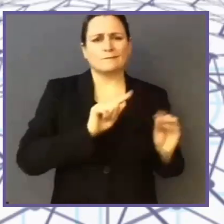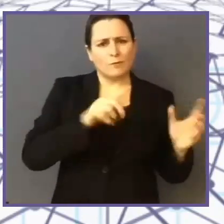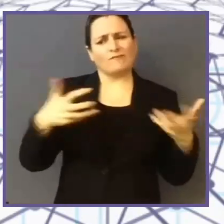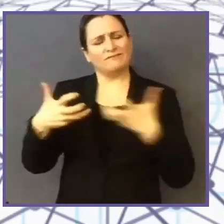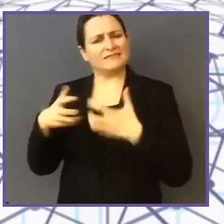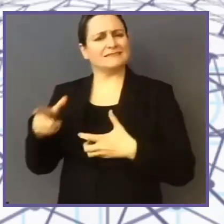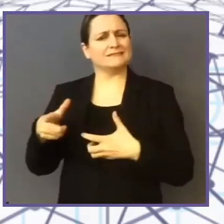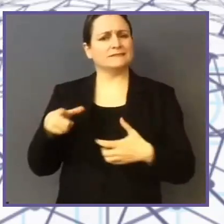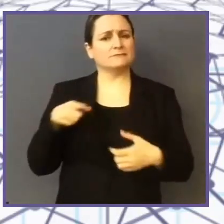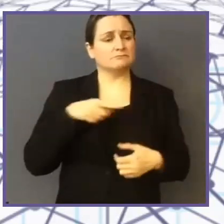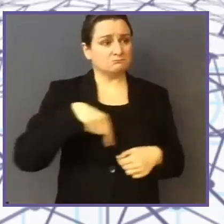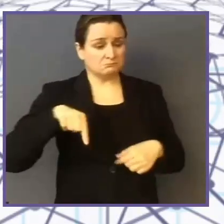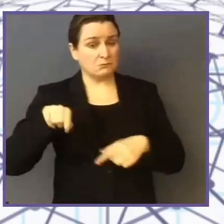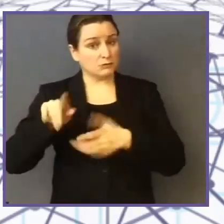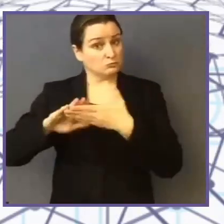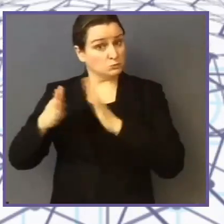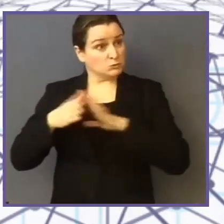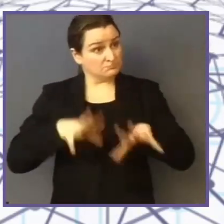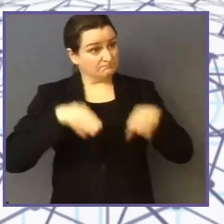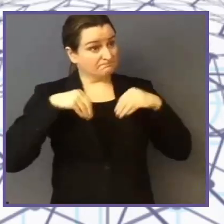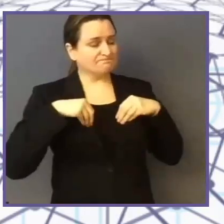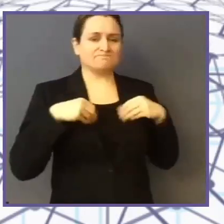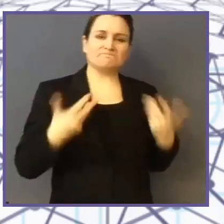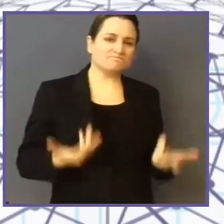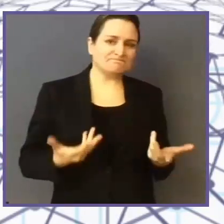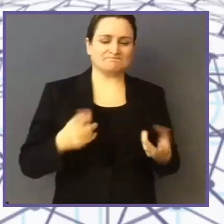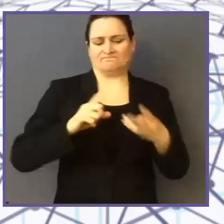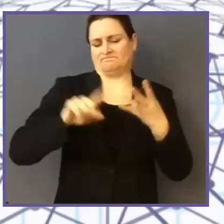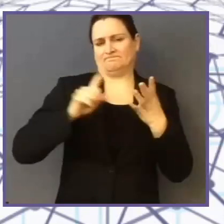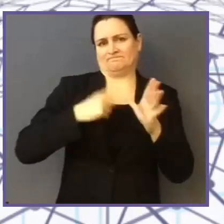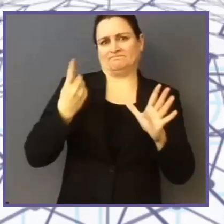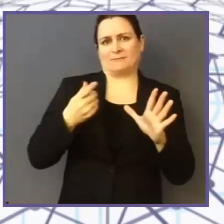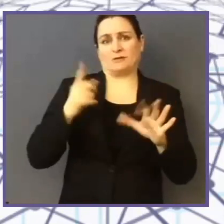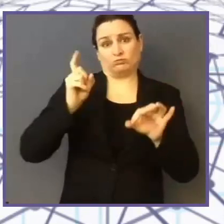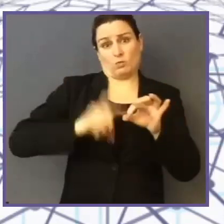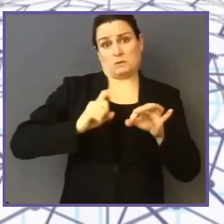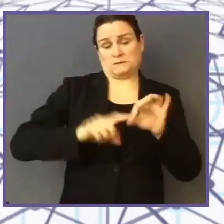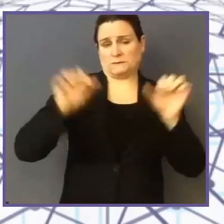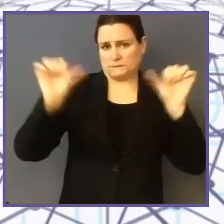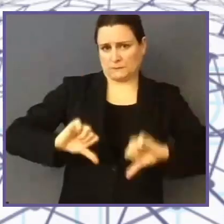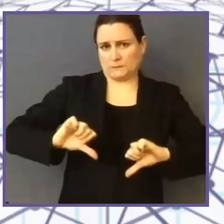From our work instances where persons with disabilities need assistive technology the